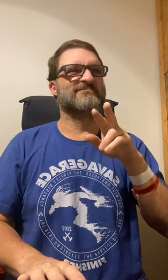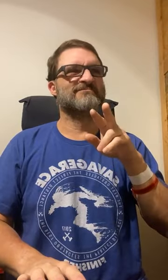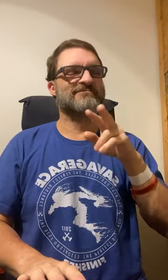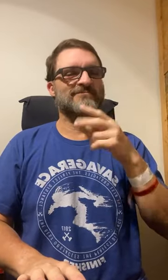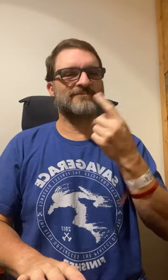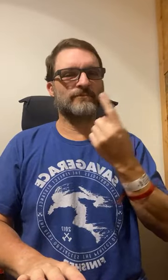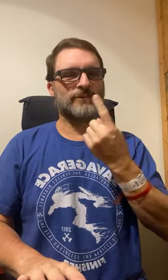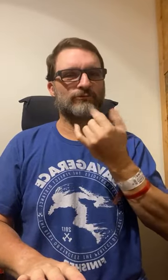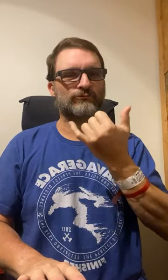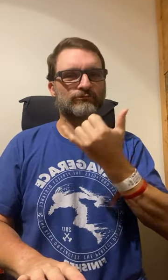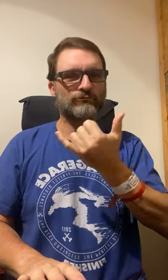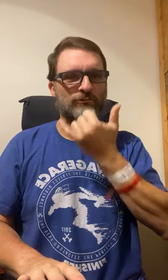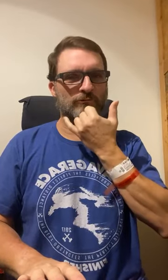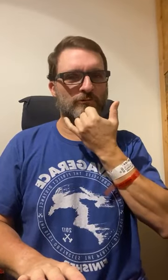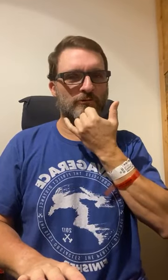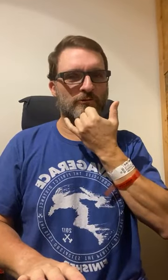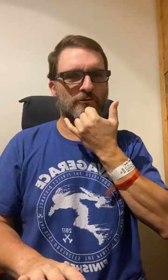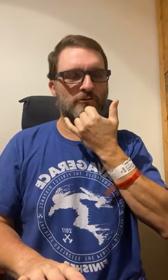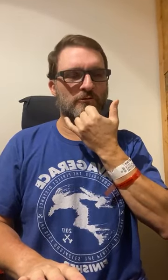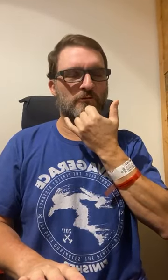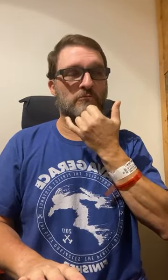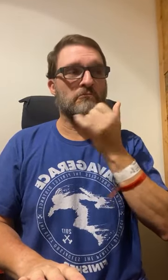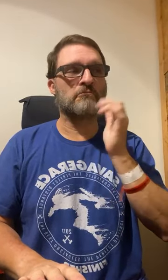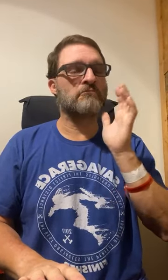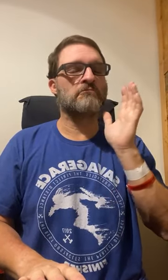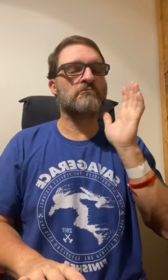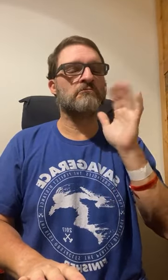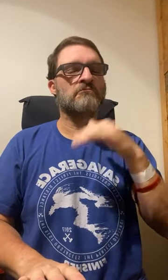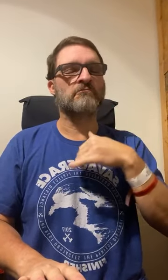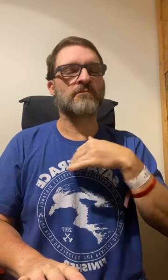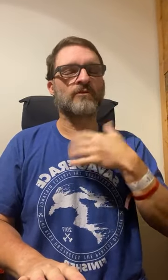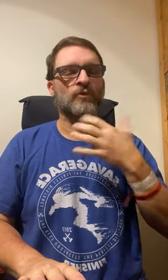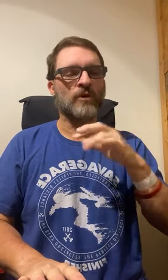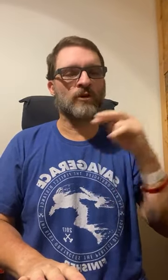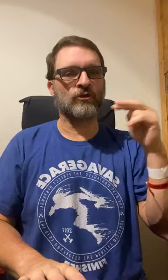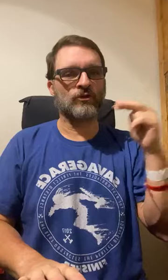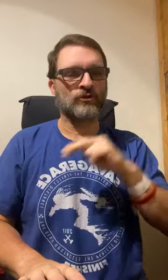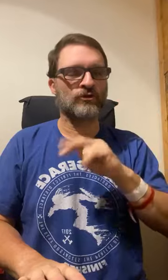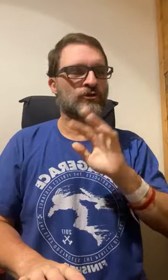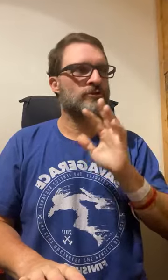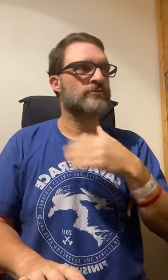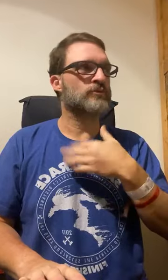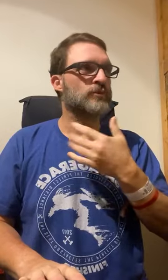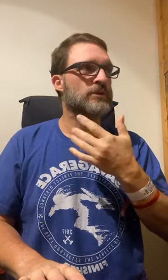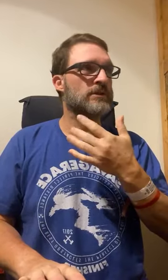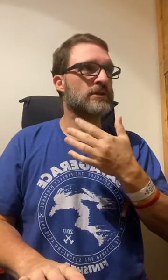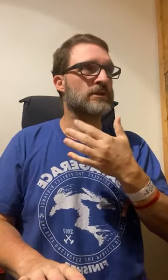I figured something was wrong. I didnt want to look.